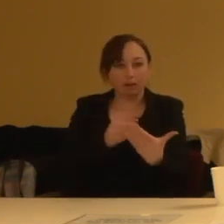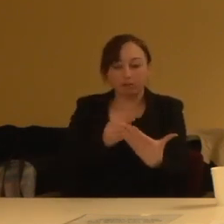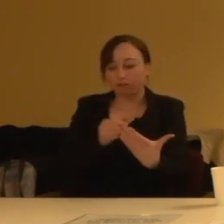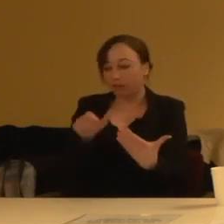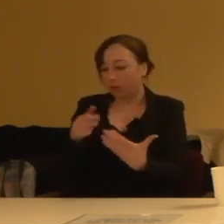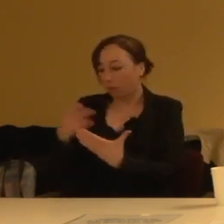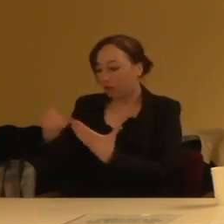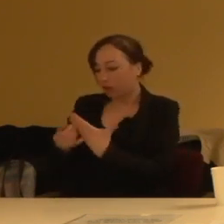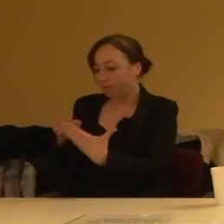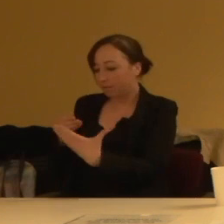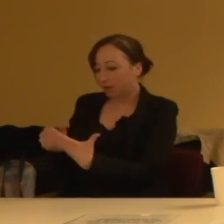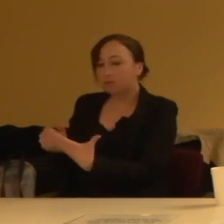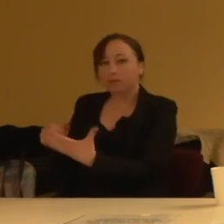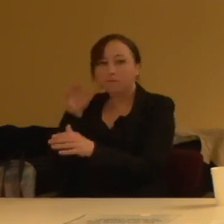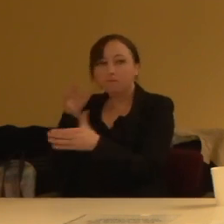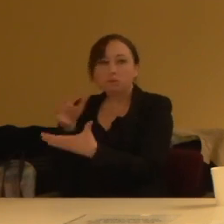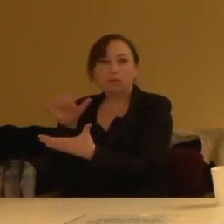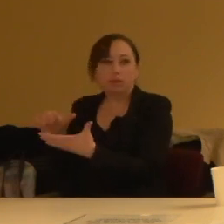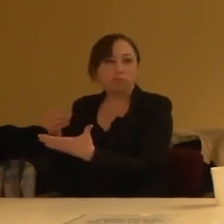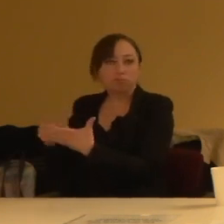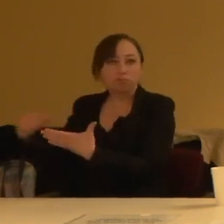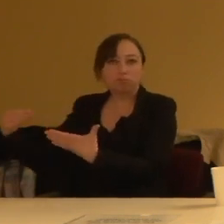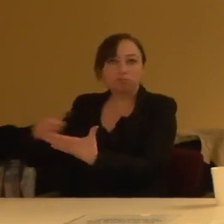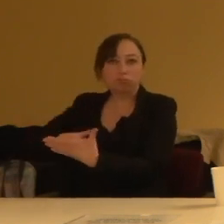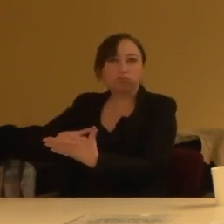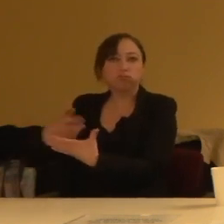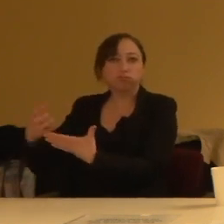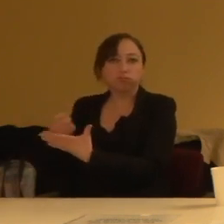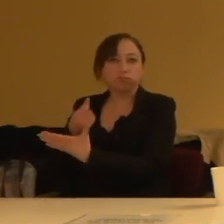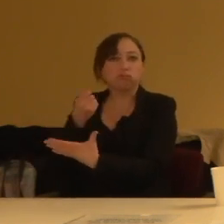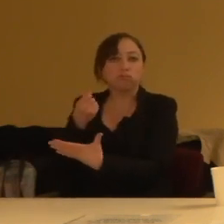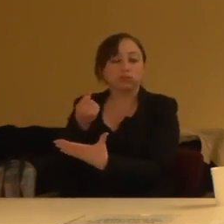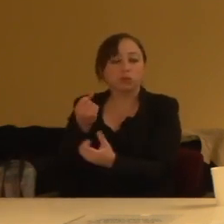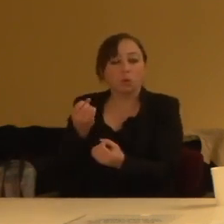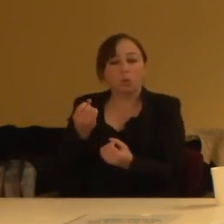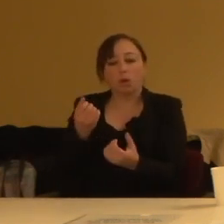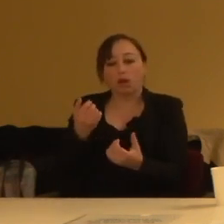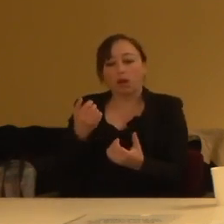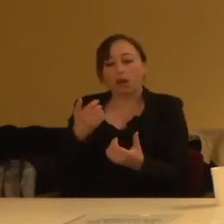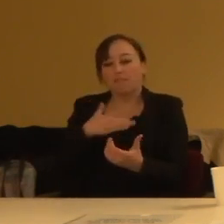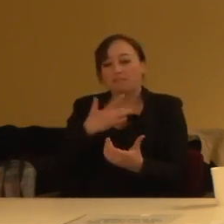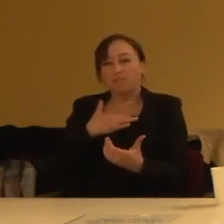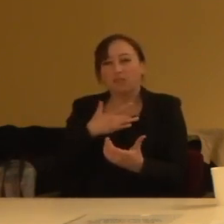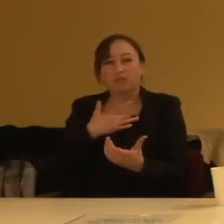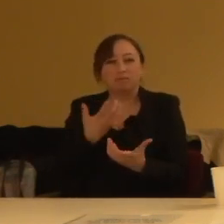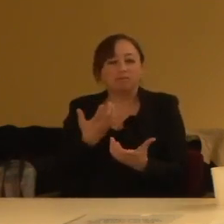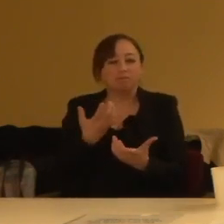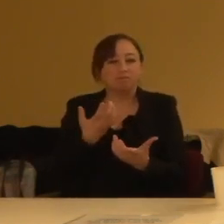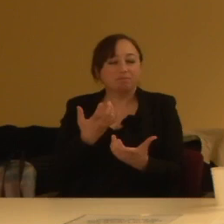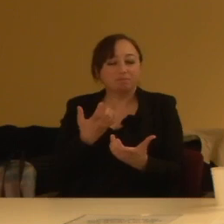speaking to your heart or to the zeitgeist or to any of these things. And so I think, you know, it's always like, I'm that person.